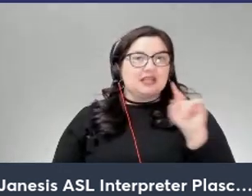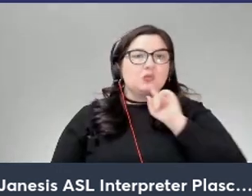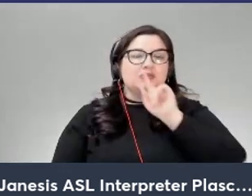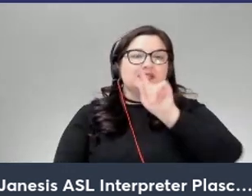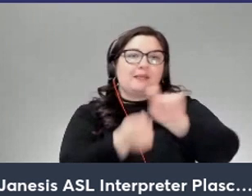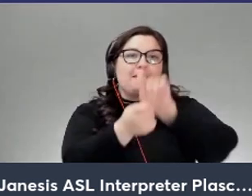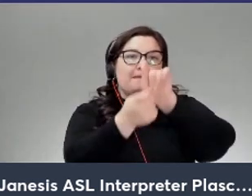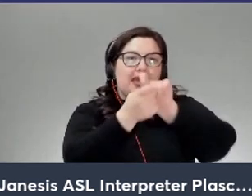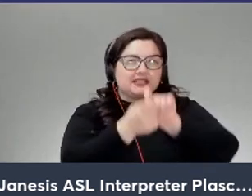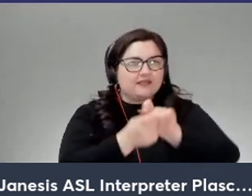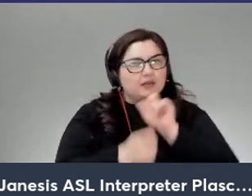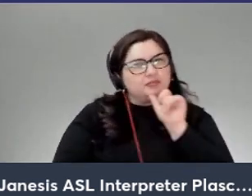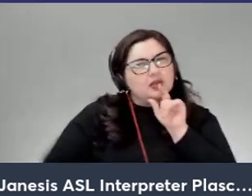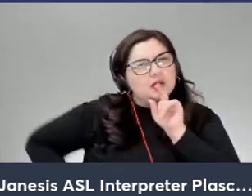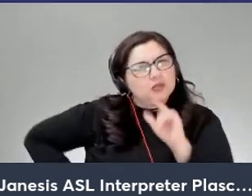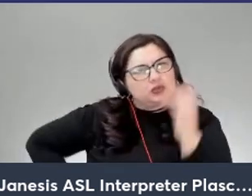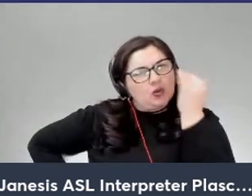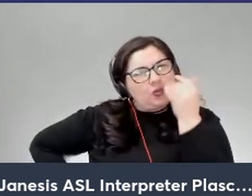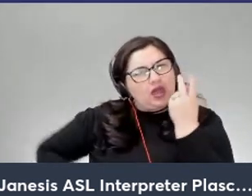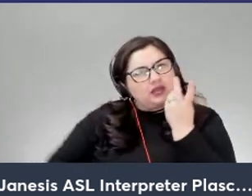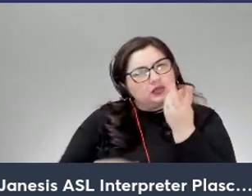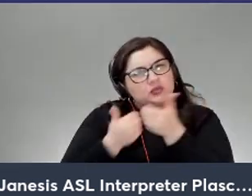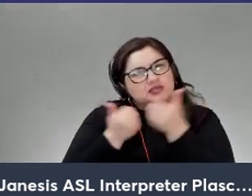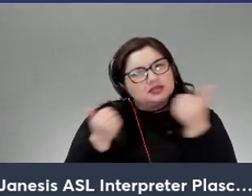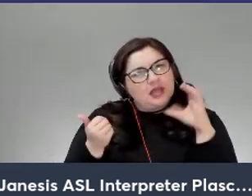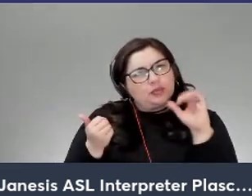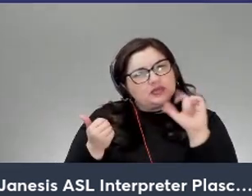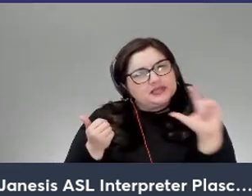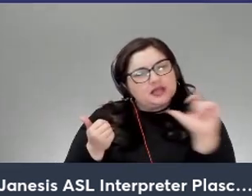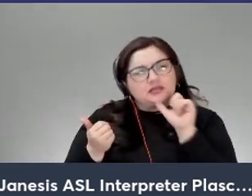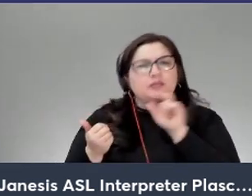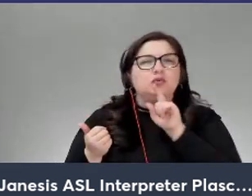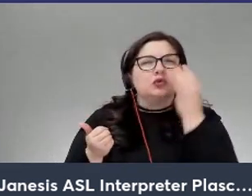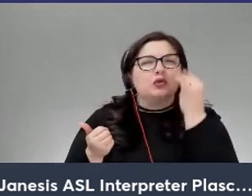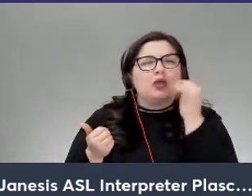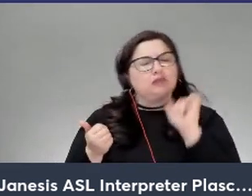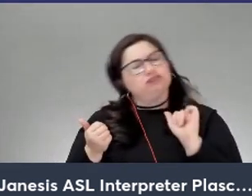Actually, I don't know why these are two separate cells. They're kind of separate things.